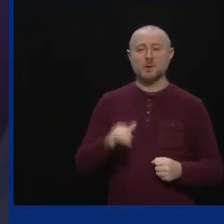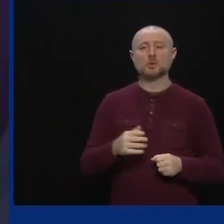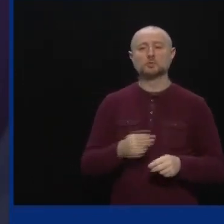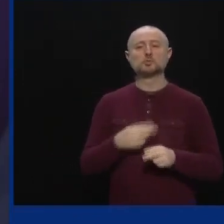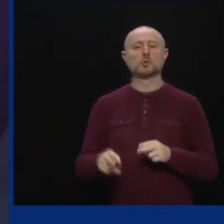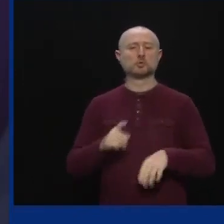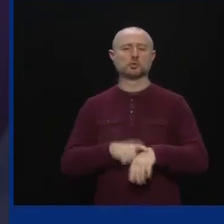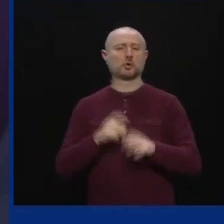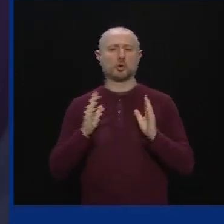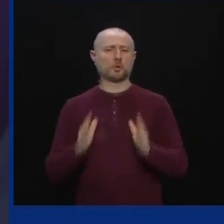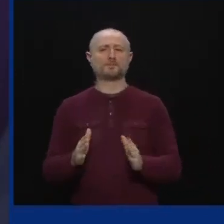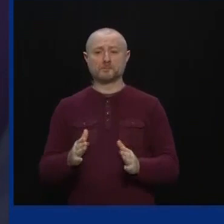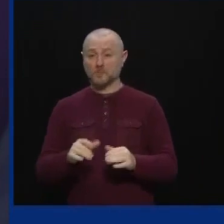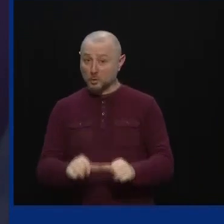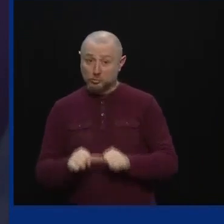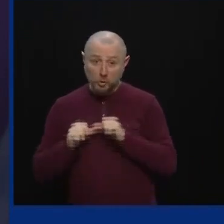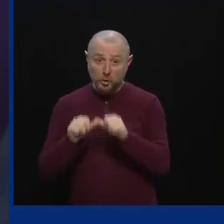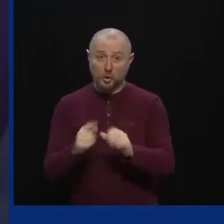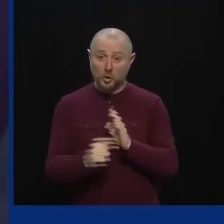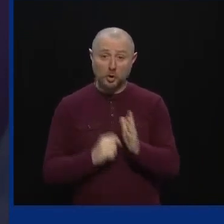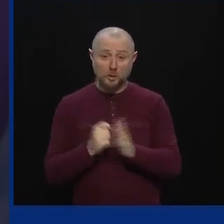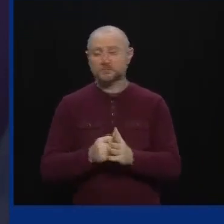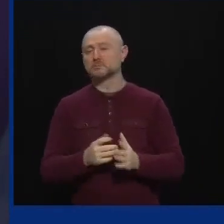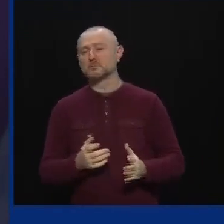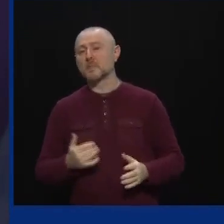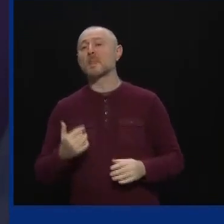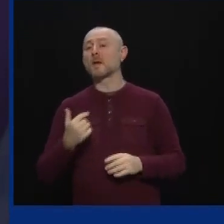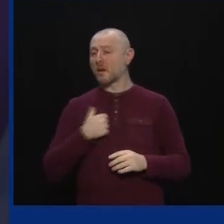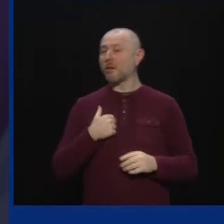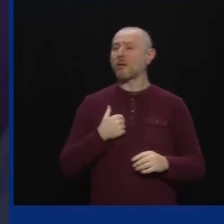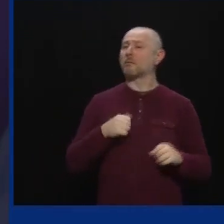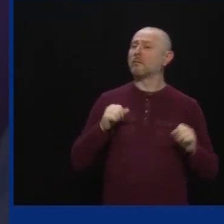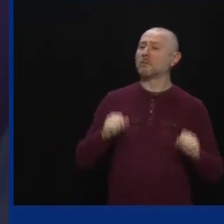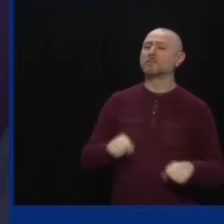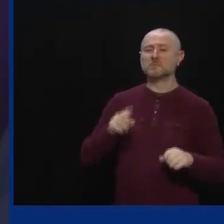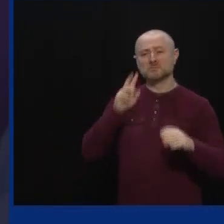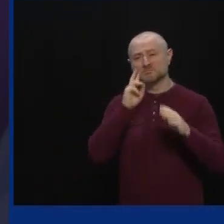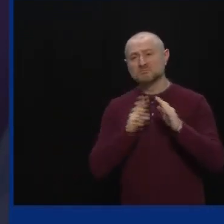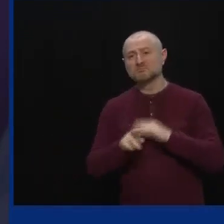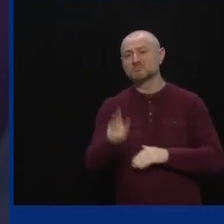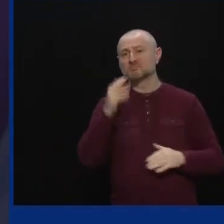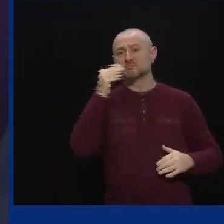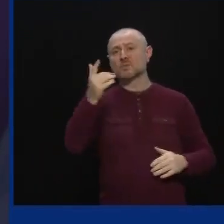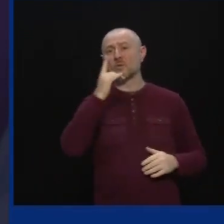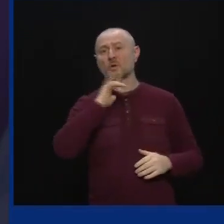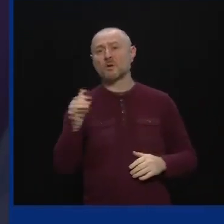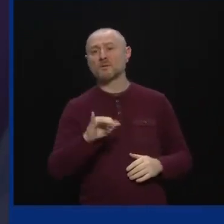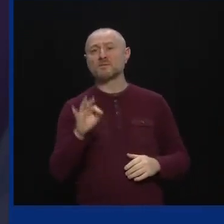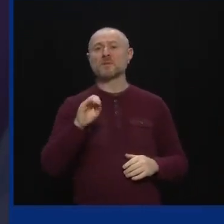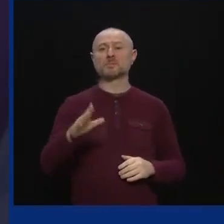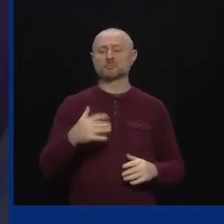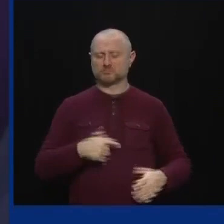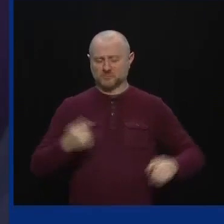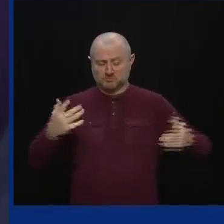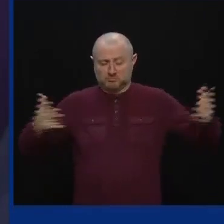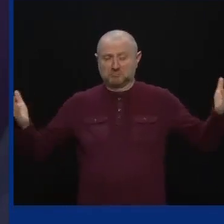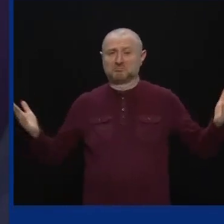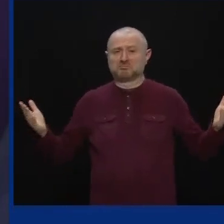DECISIONS. WE HAVE BEEN PLACING COMMON HEALTH. BUT THEY ARE ALL SHORT TERM. AND I CANNOT STAND HERE TODAY